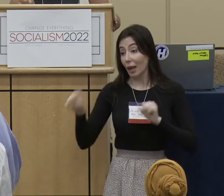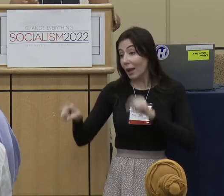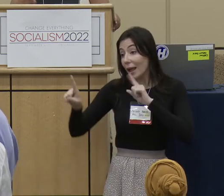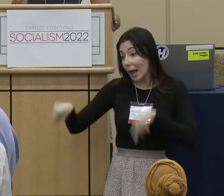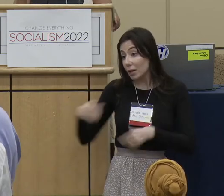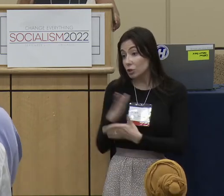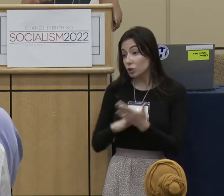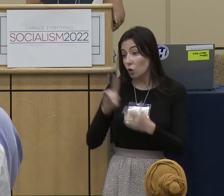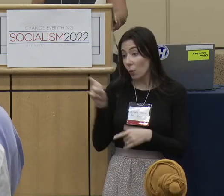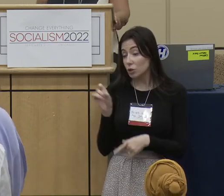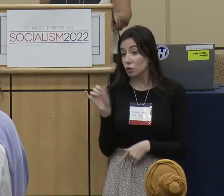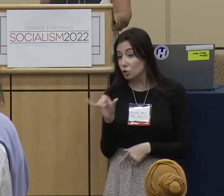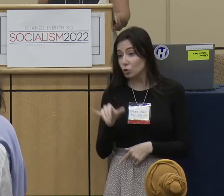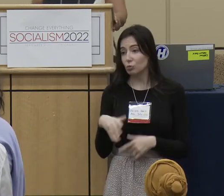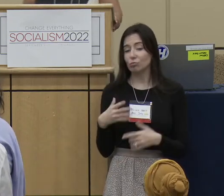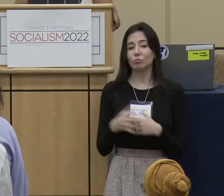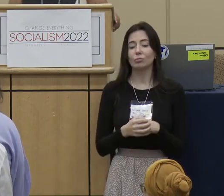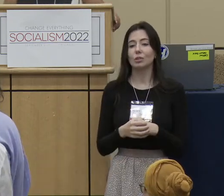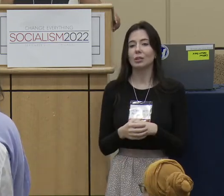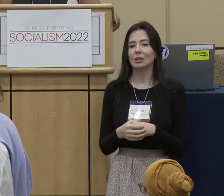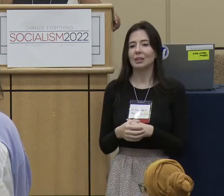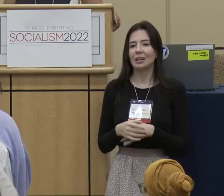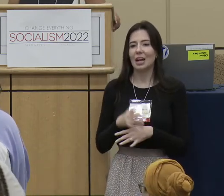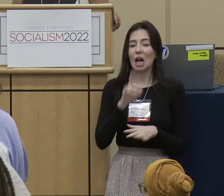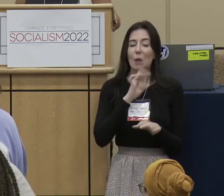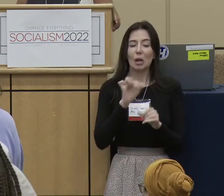≫ Hi, thank you. ≫ BARBARA: Answer some